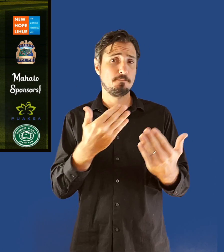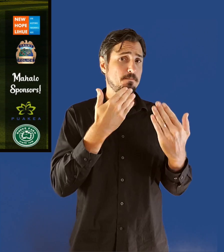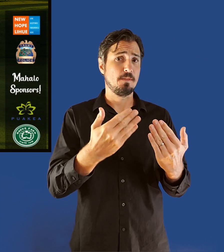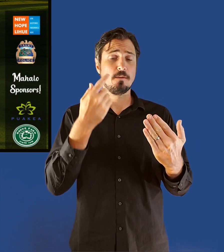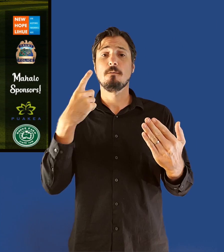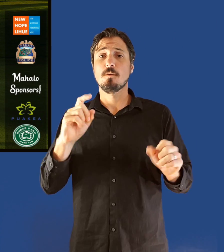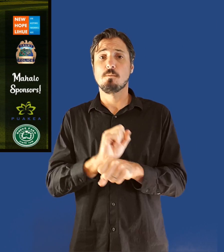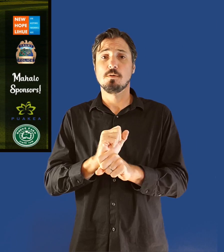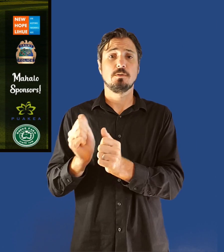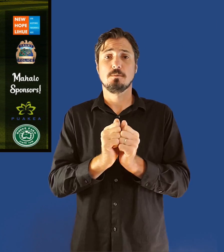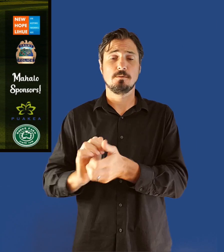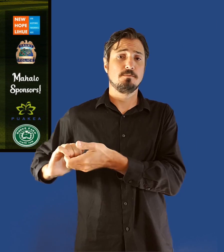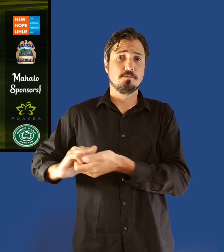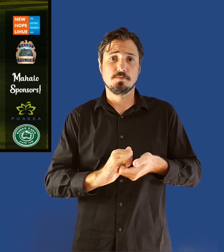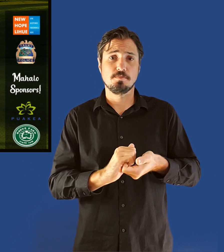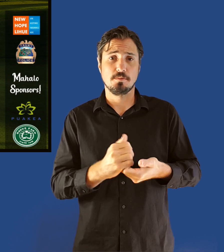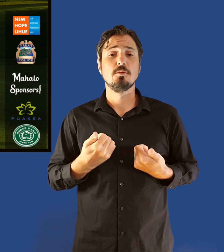to help feed our island’s keiki.